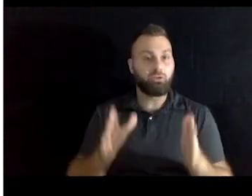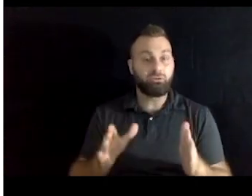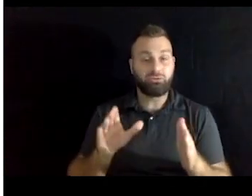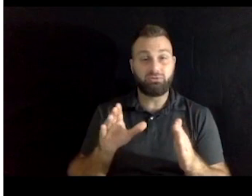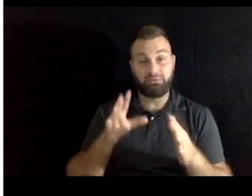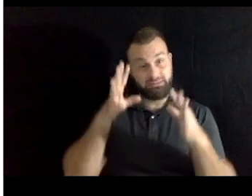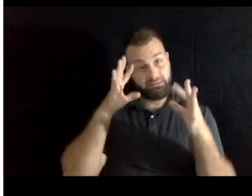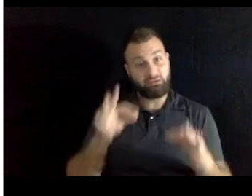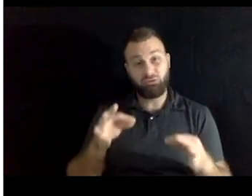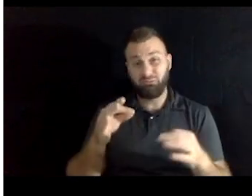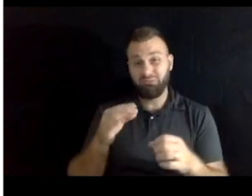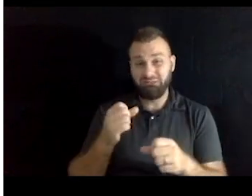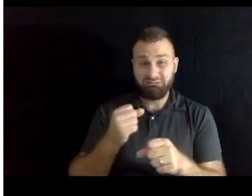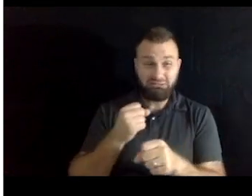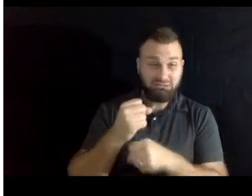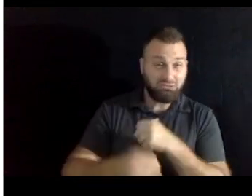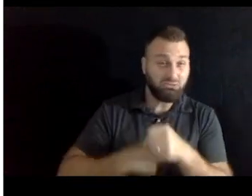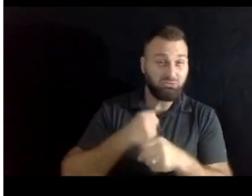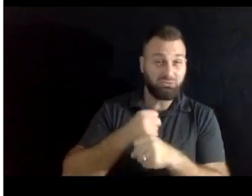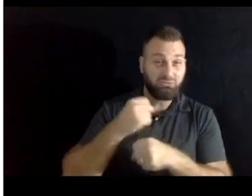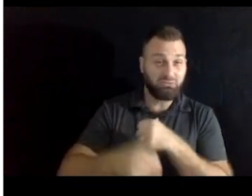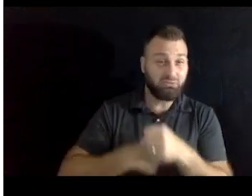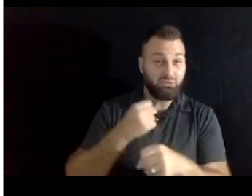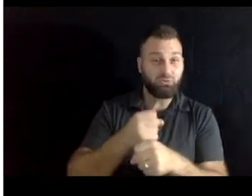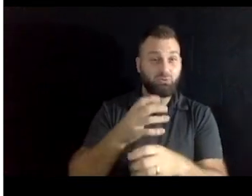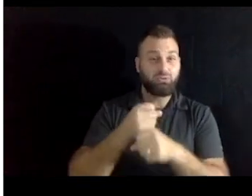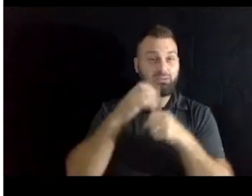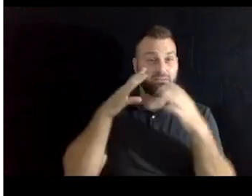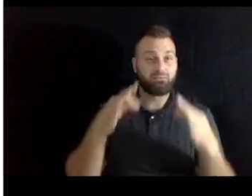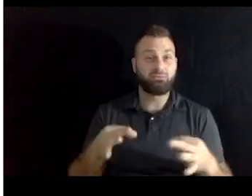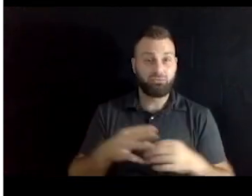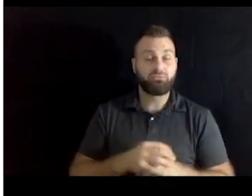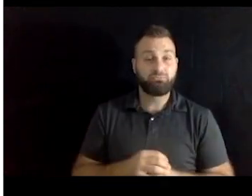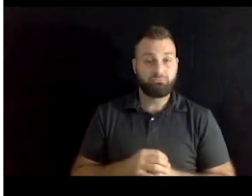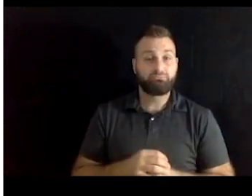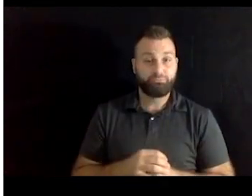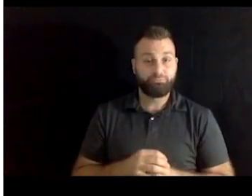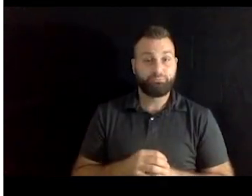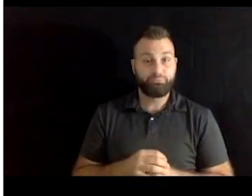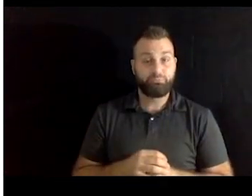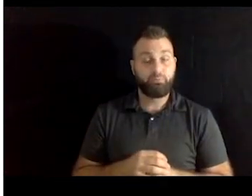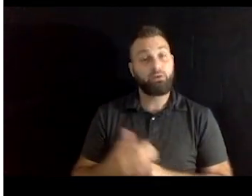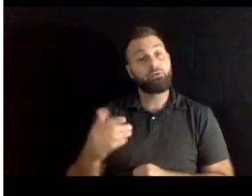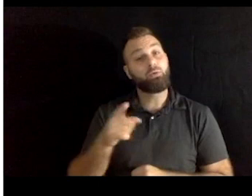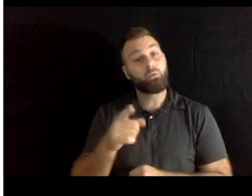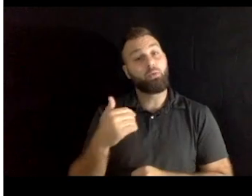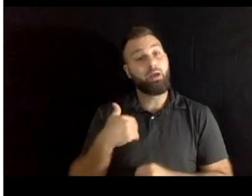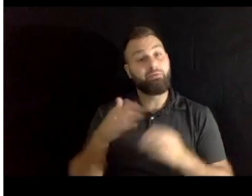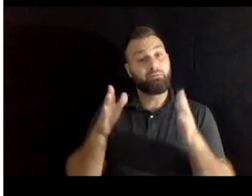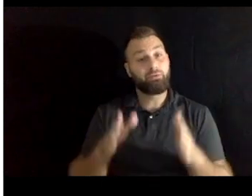years to get a decision. So. You have someone who is on SSDI benefits.